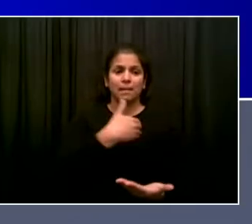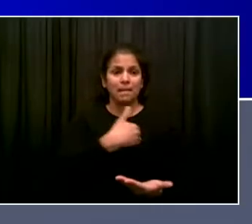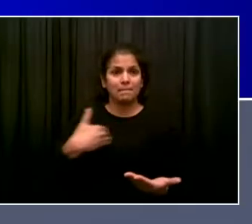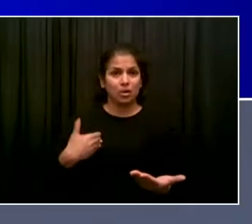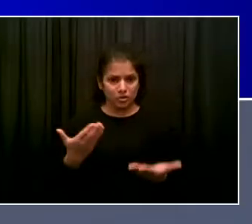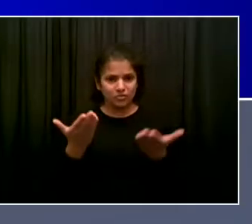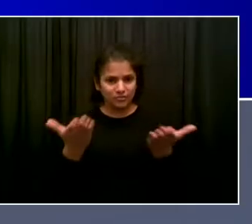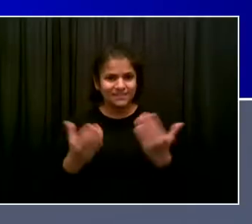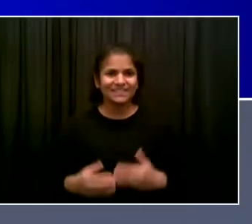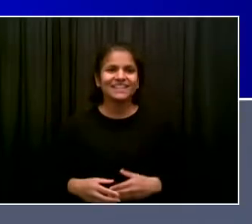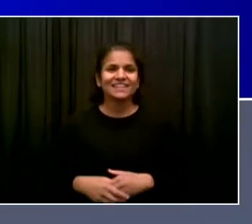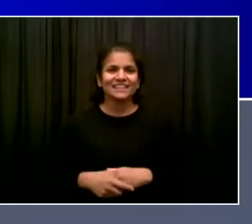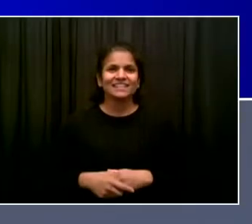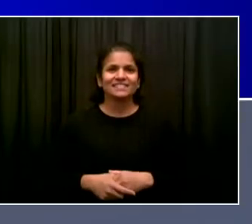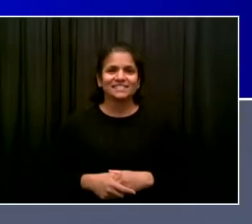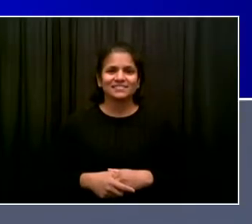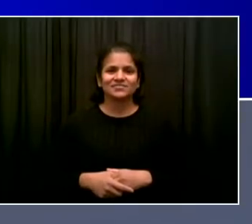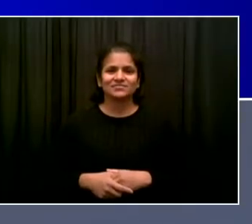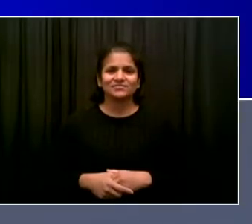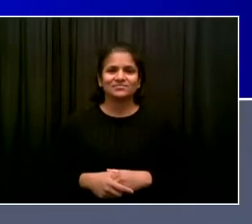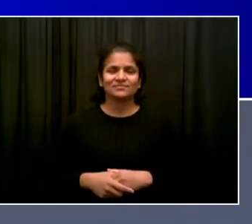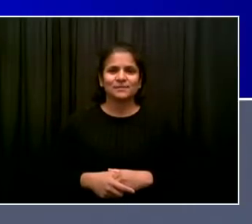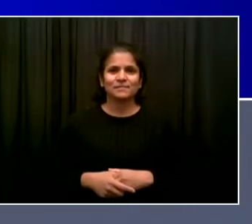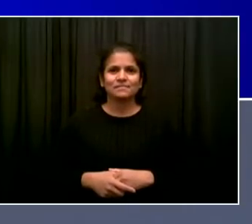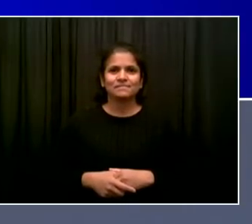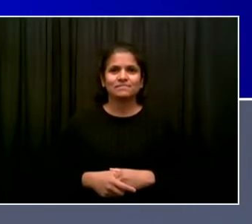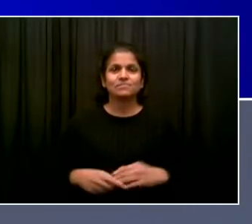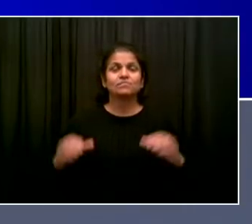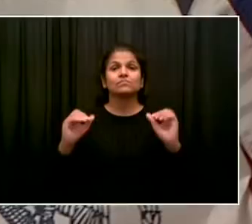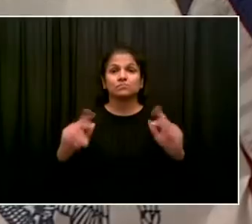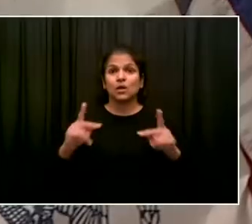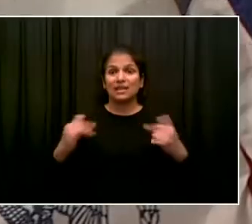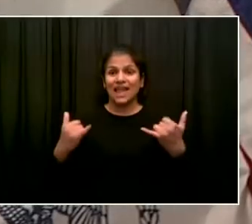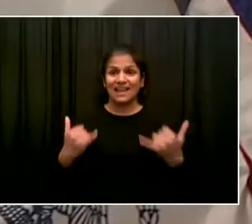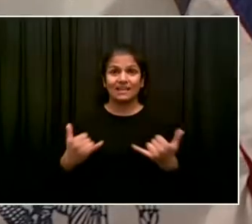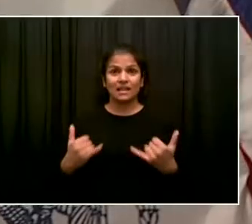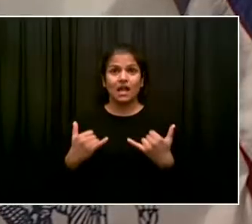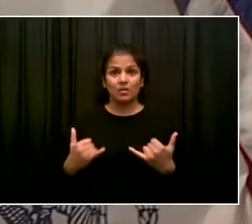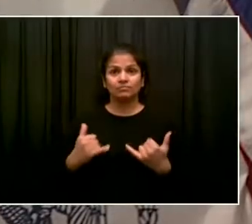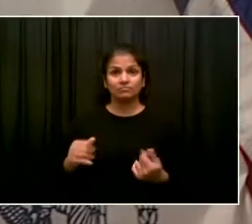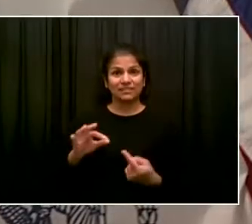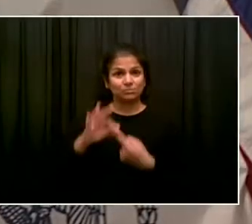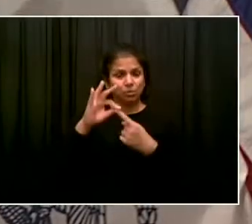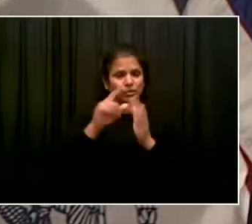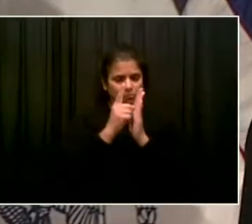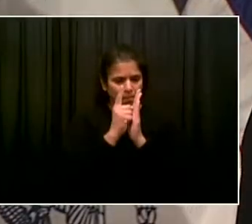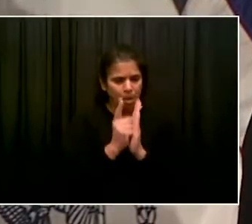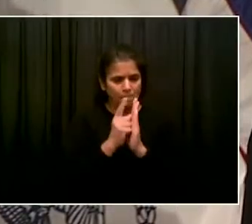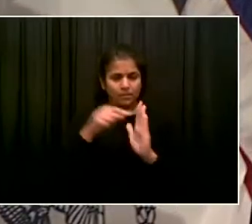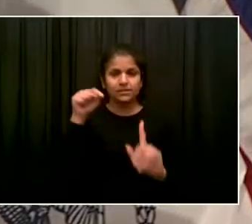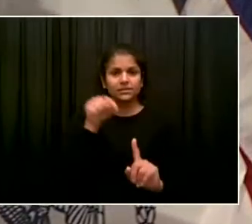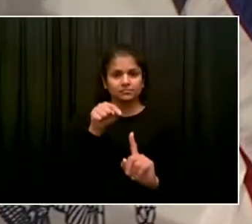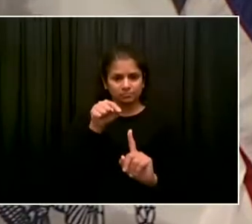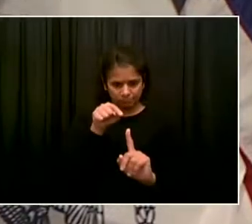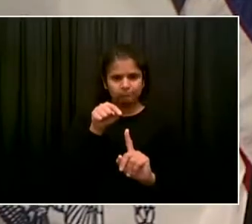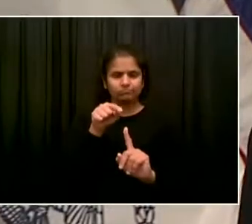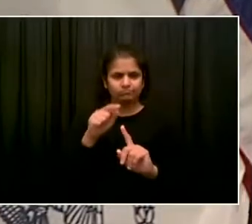TOGETHER. THANK YOU COUNCILMEMBER. ALL THE MEMBERS